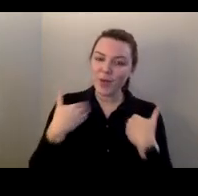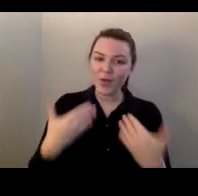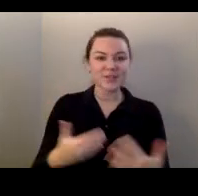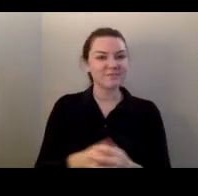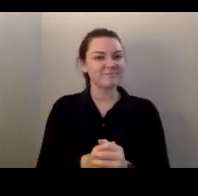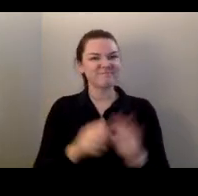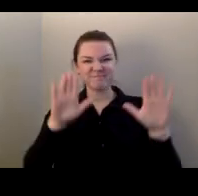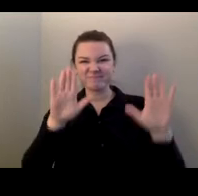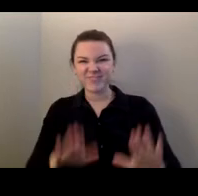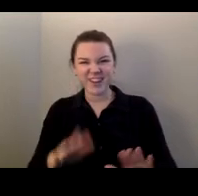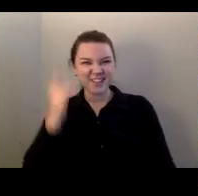So smart.